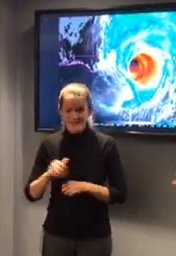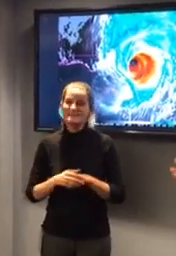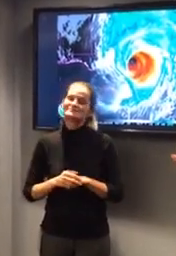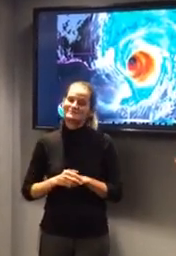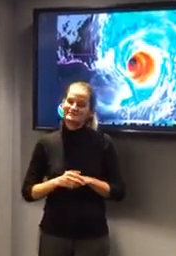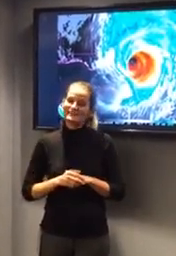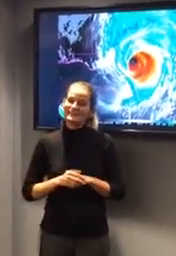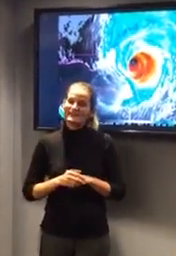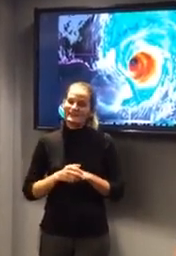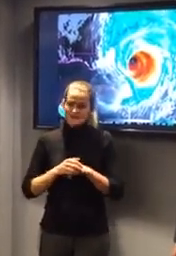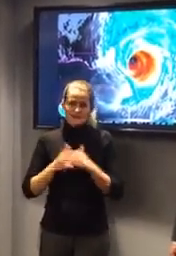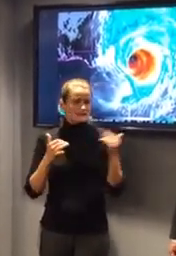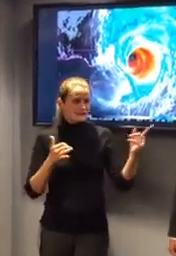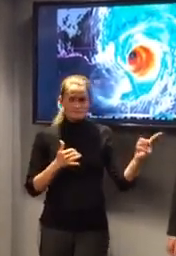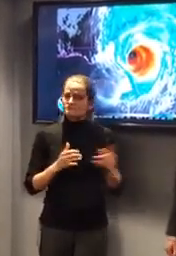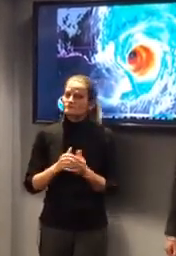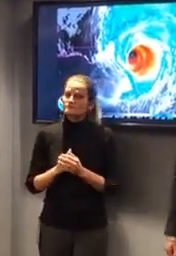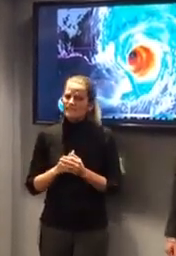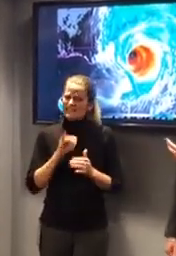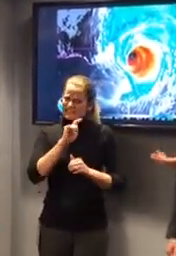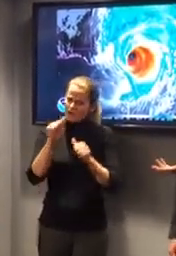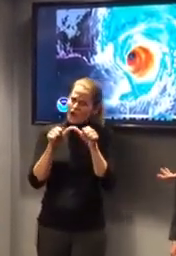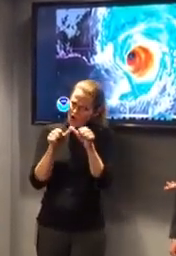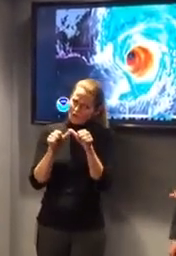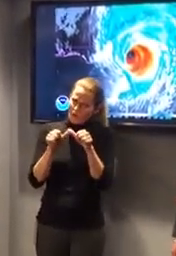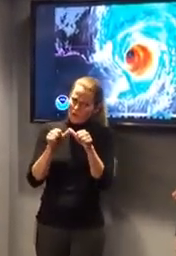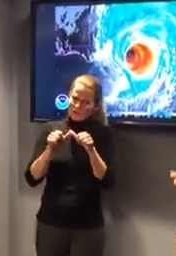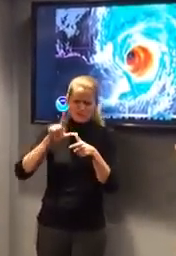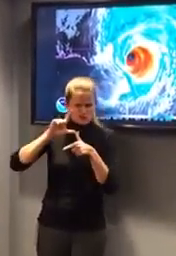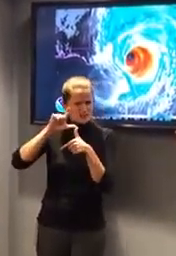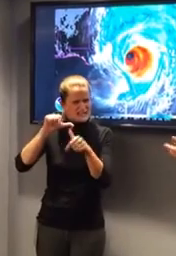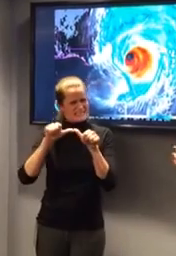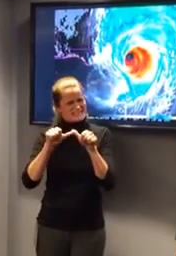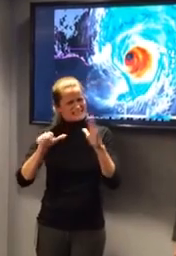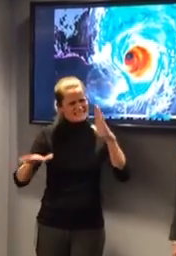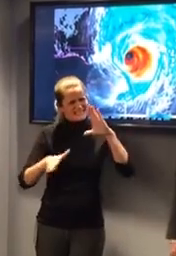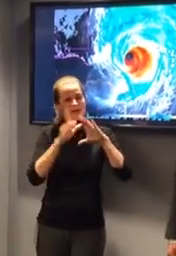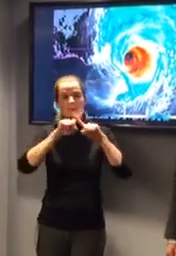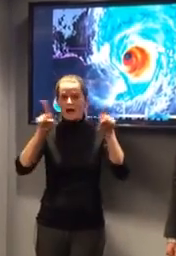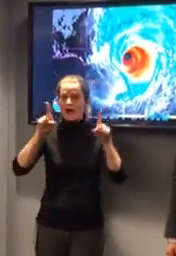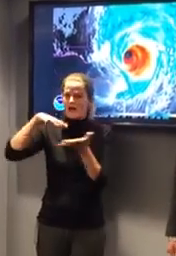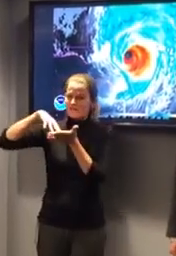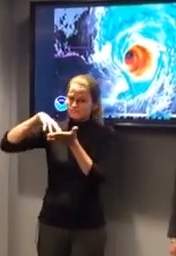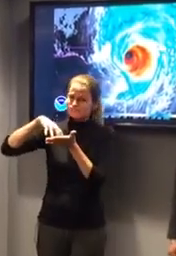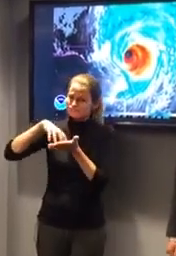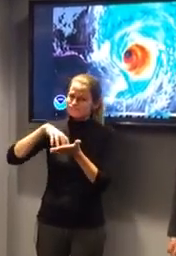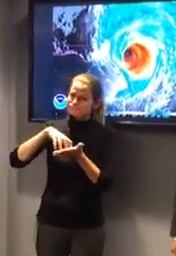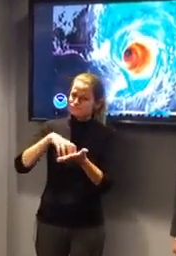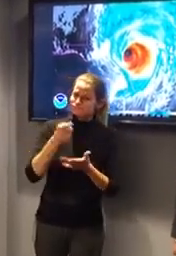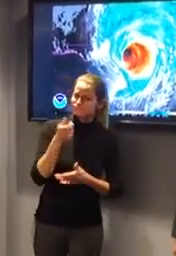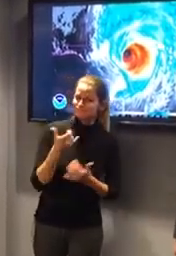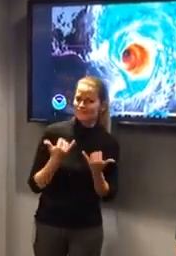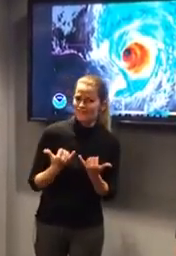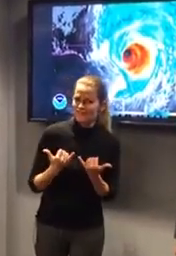Even though the storm is weakening somewhat as it's paralleling the coast of Florida, we still have a very powerful hurricane that's making its way